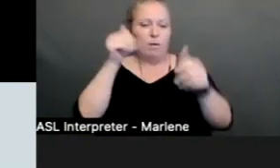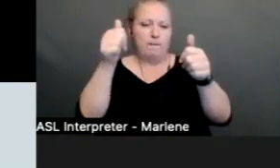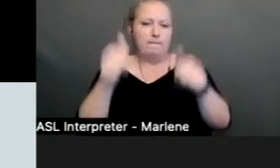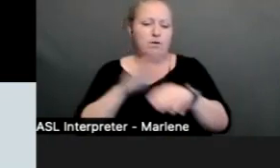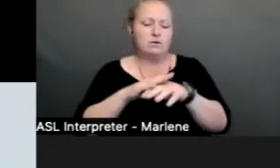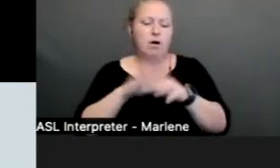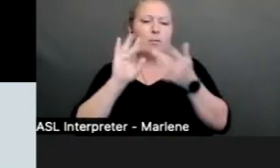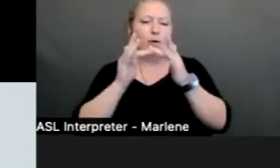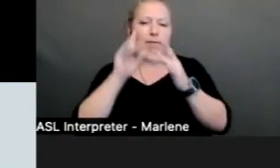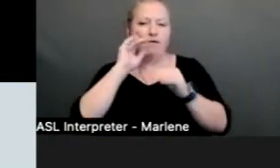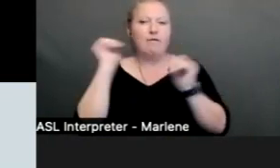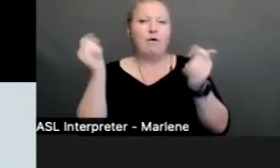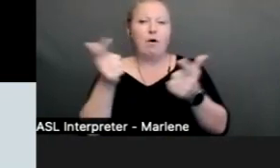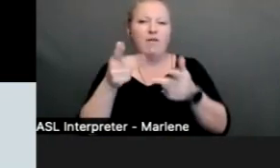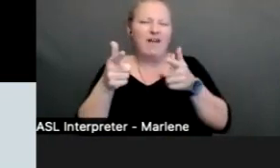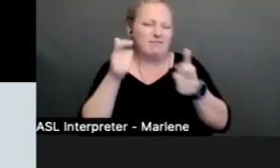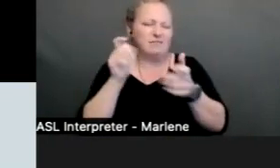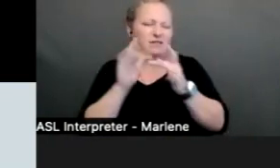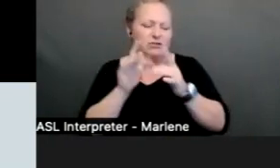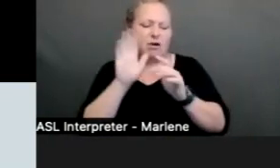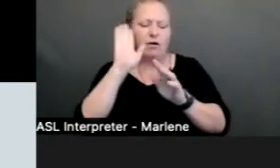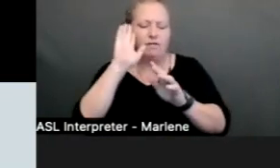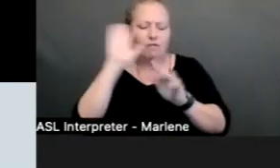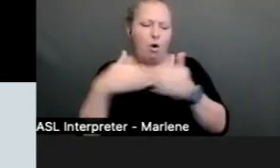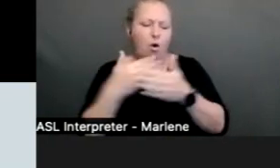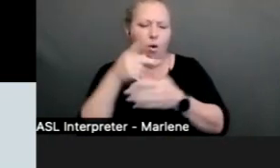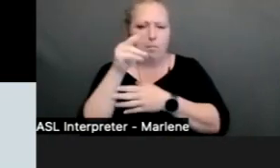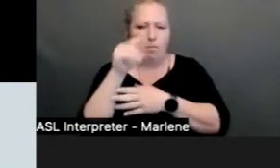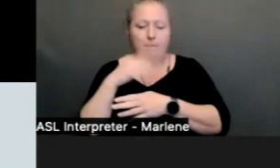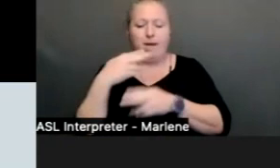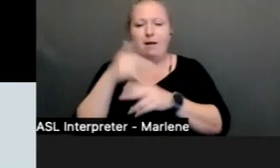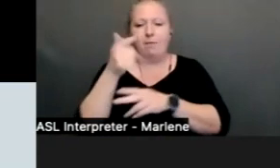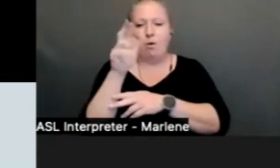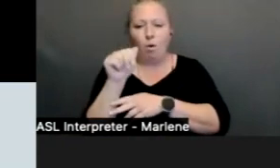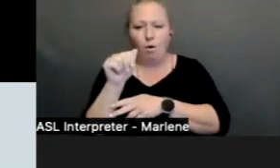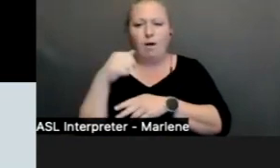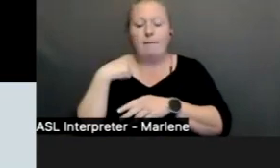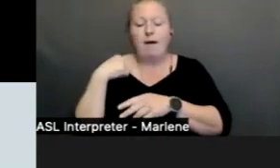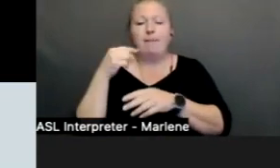for all portal. My name is Laura Sasaki. I am the broadband initiatives manager here at the